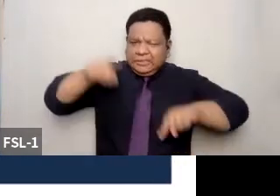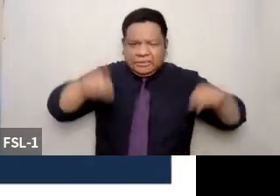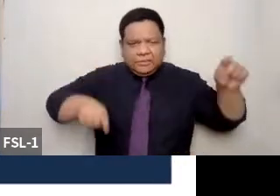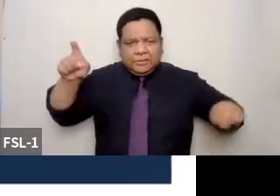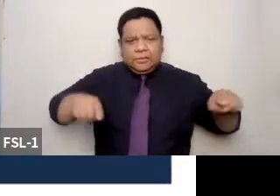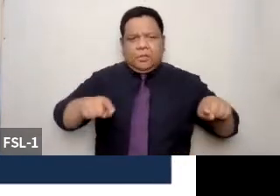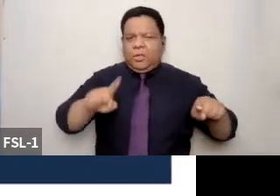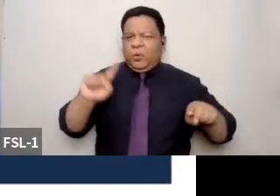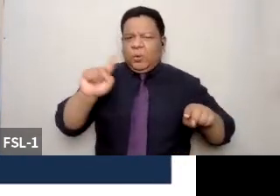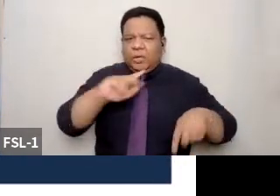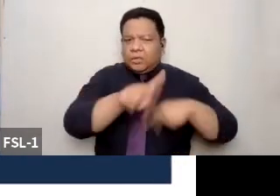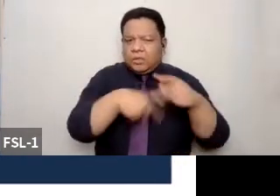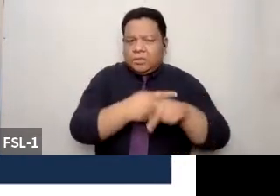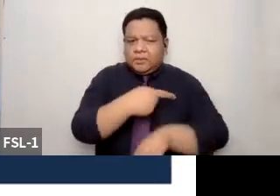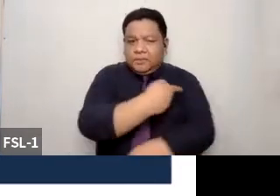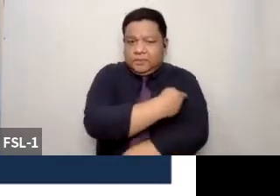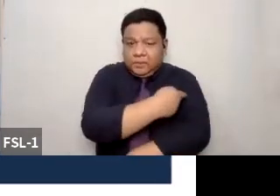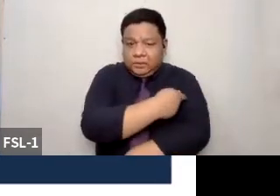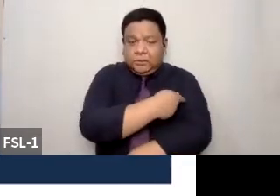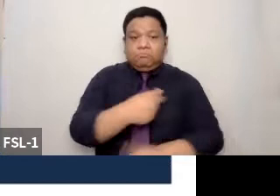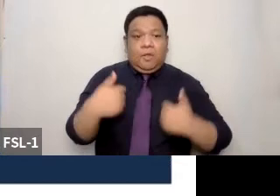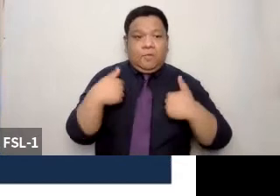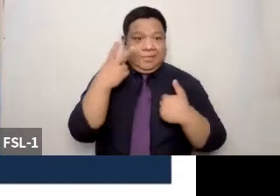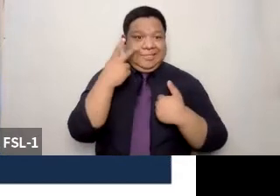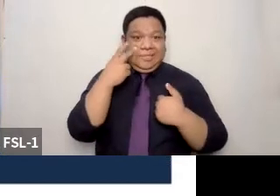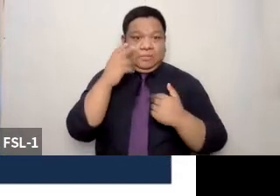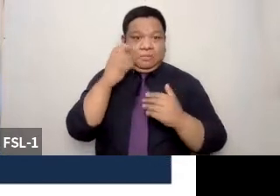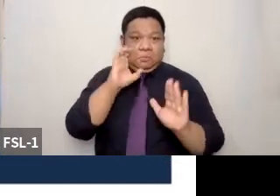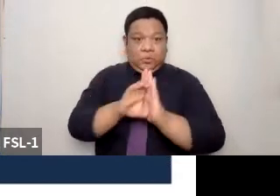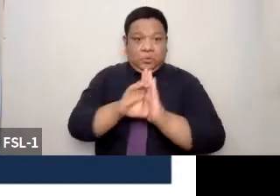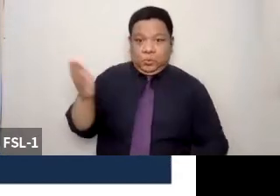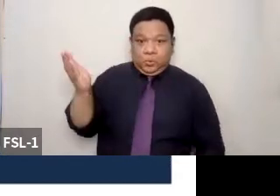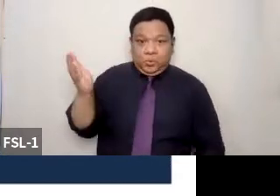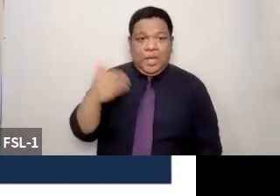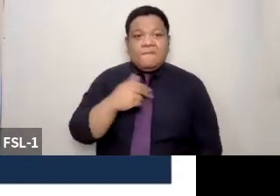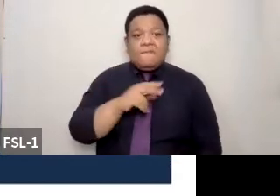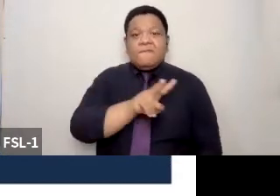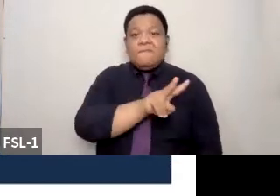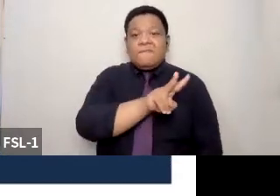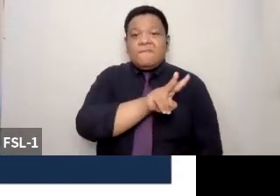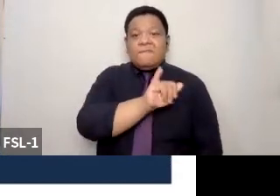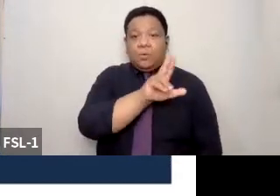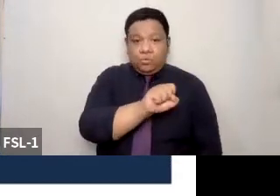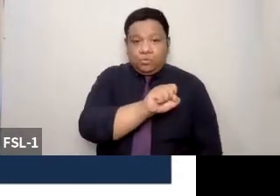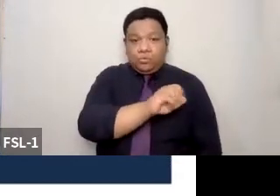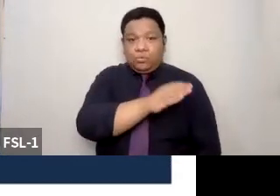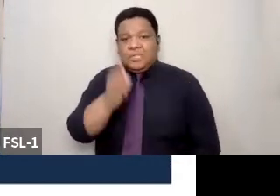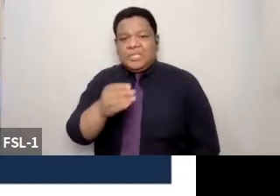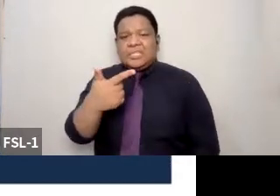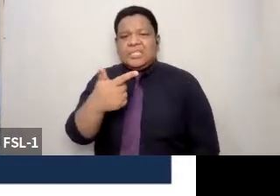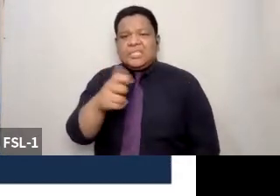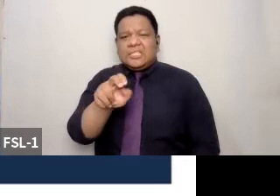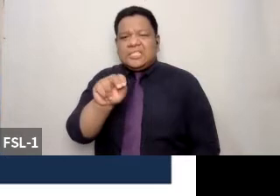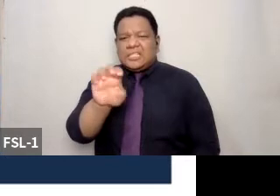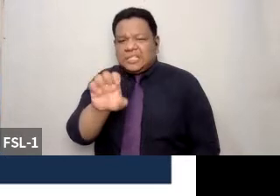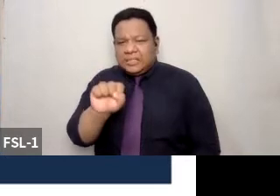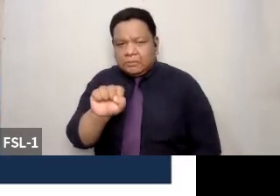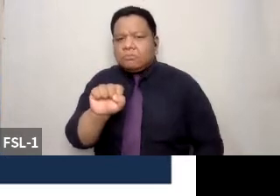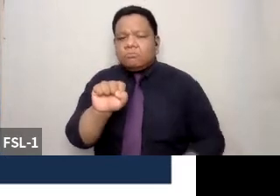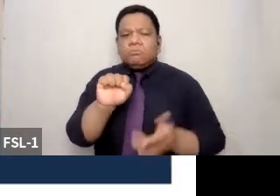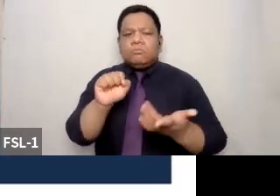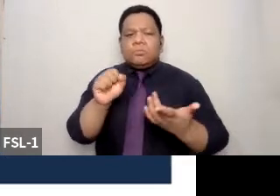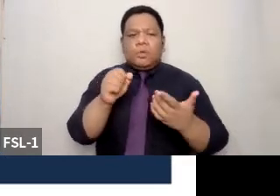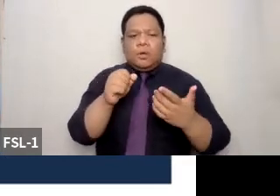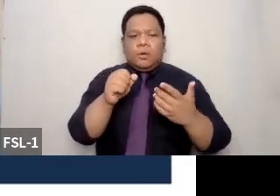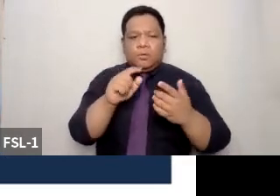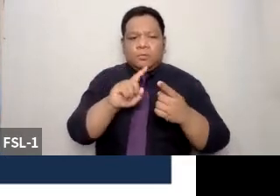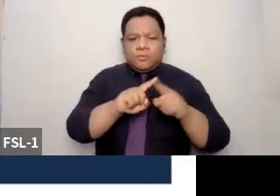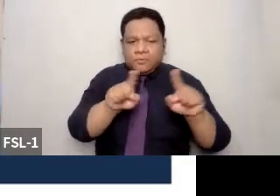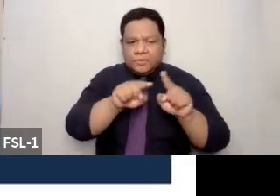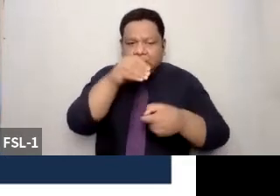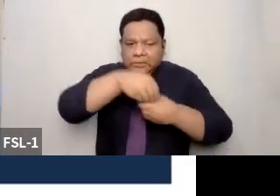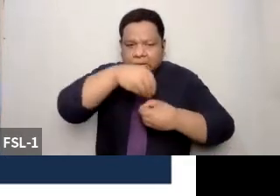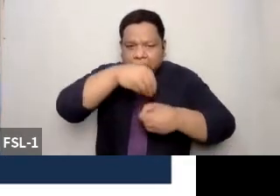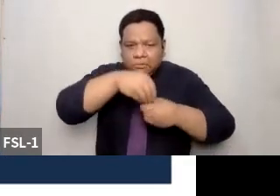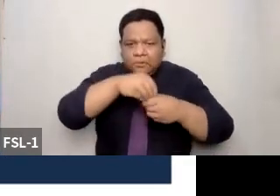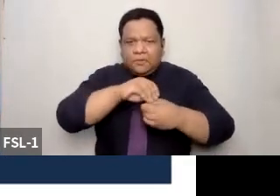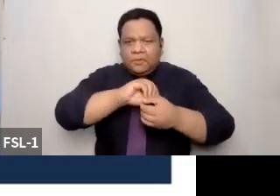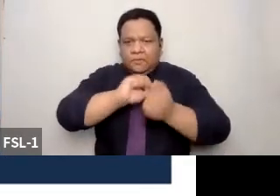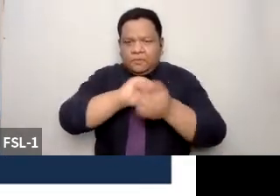There are vaccines that you can see on the photo that contain viruses and genes, or what gives the message of the virus on what it needs to do.